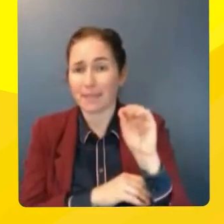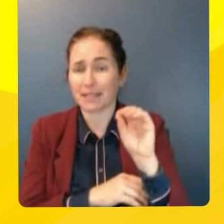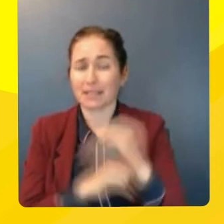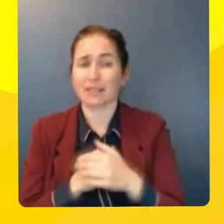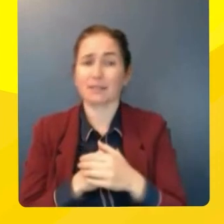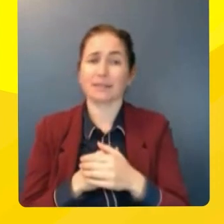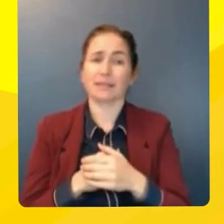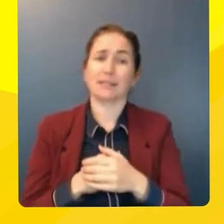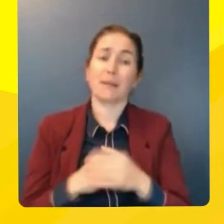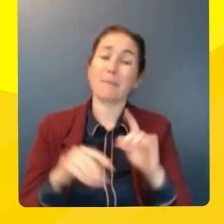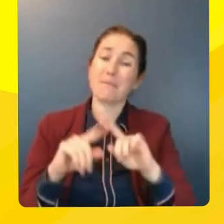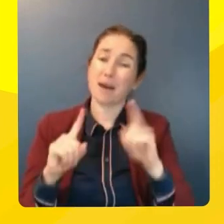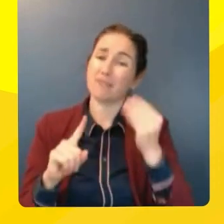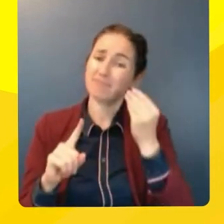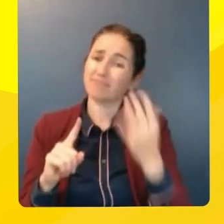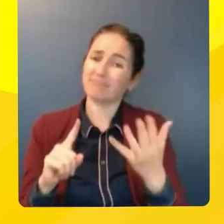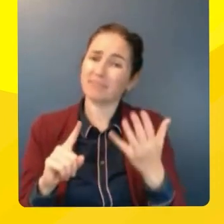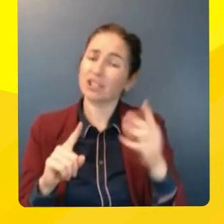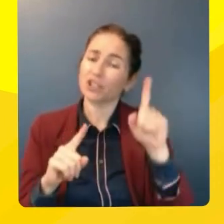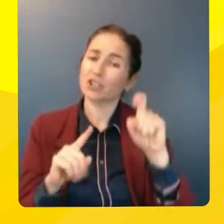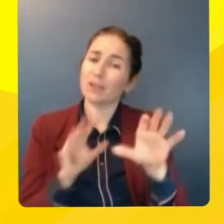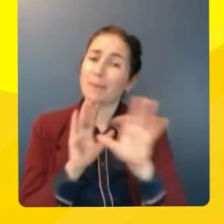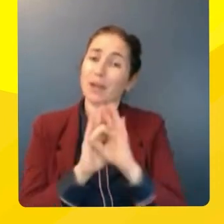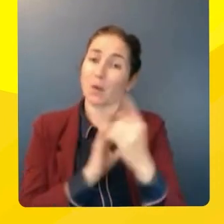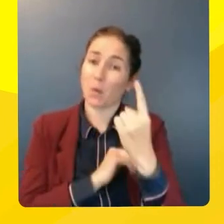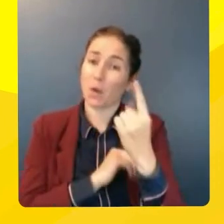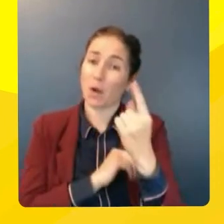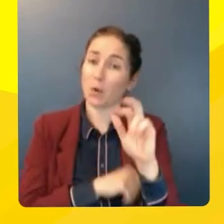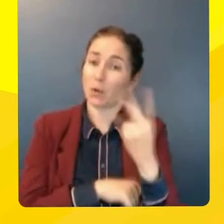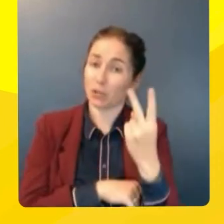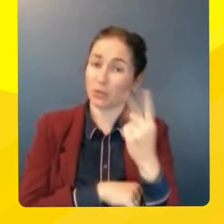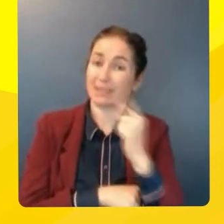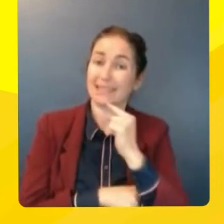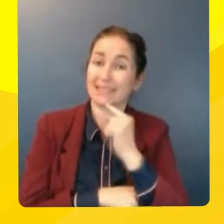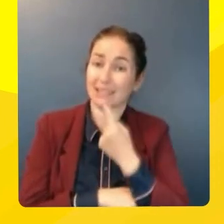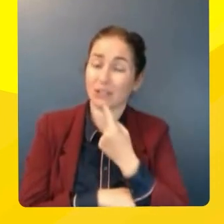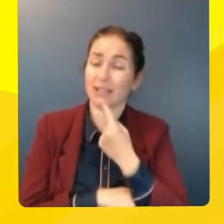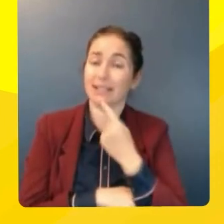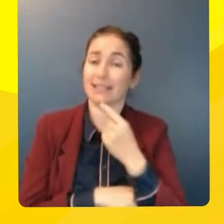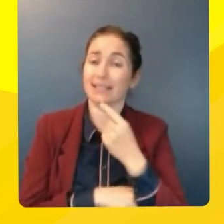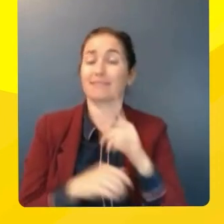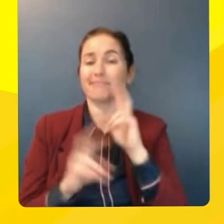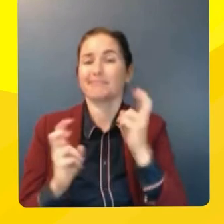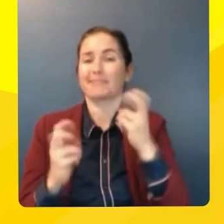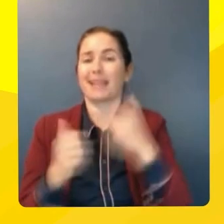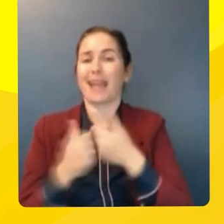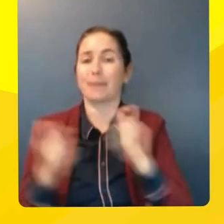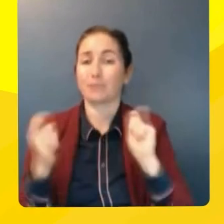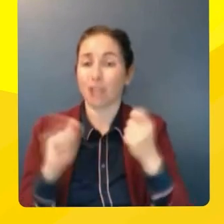but do pick one or two serious game-changing goals that you are committed to,